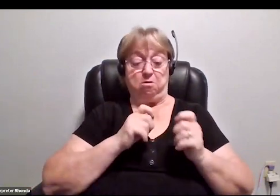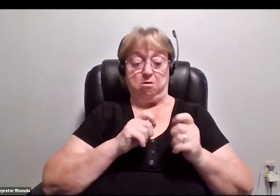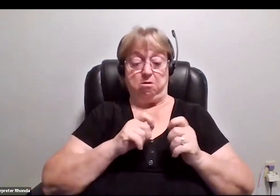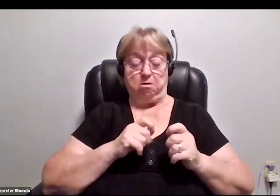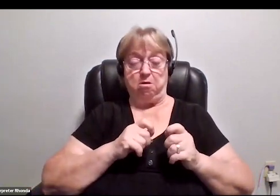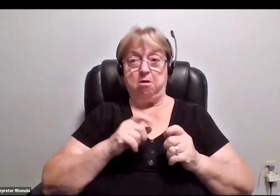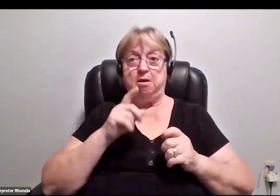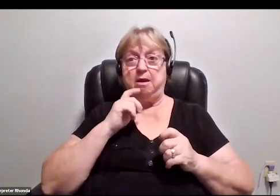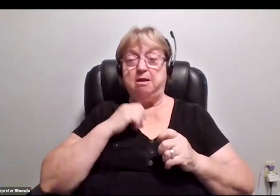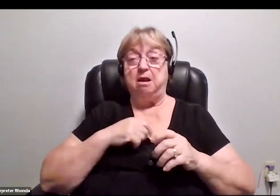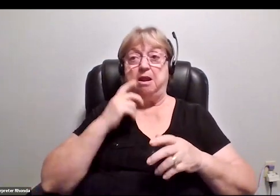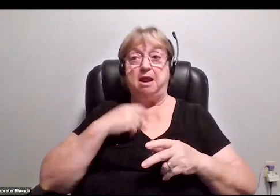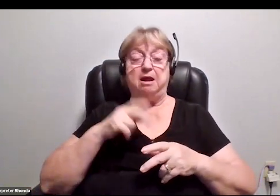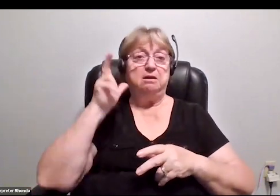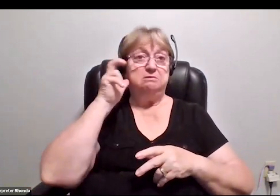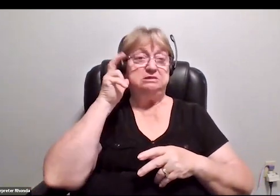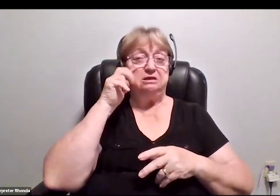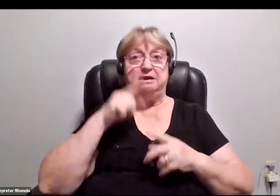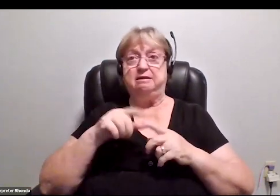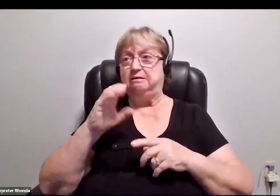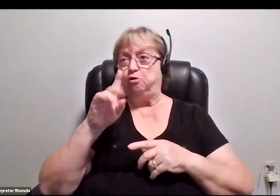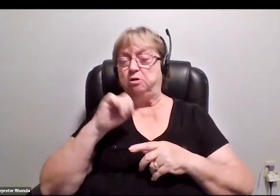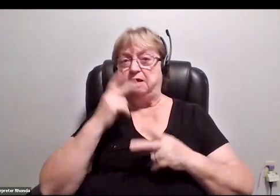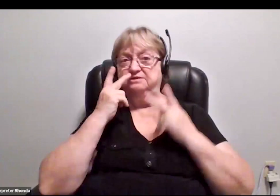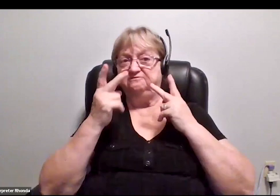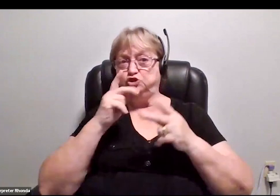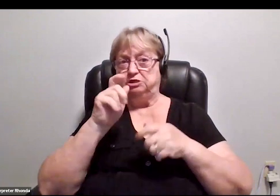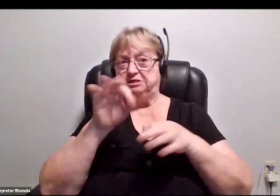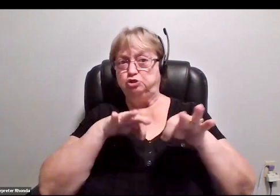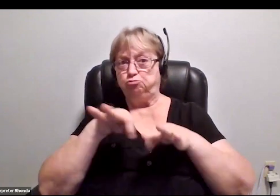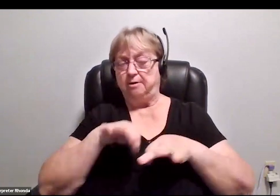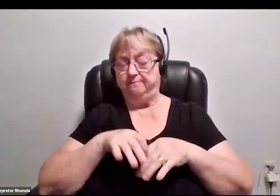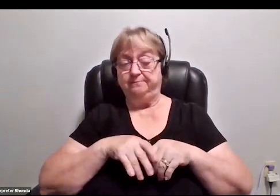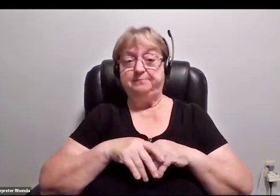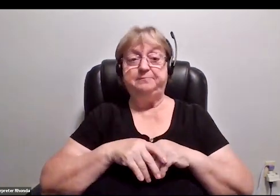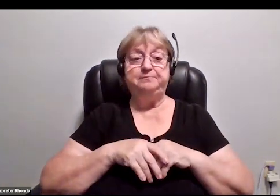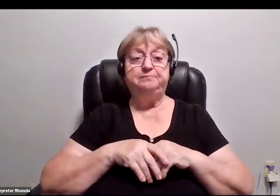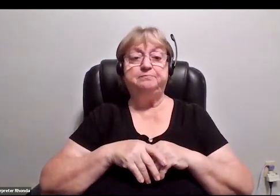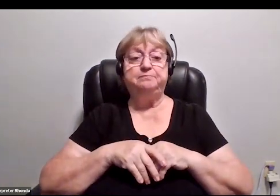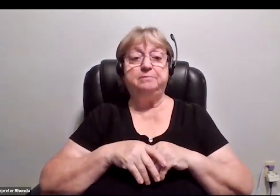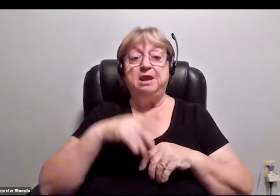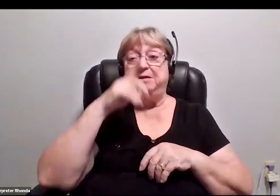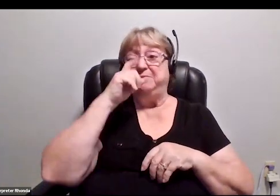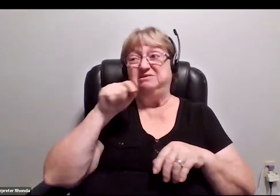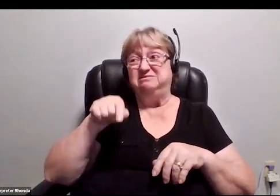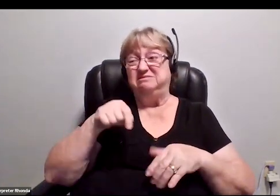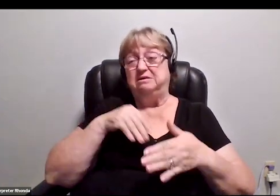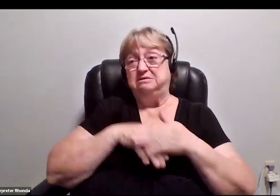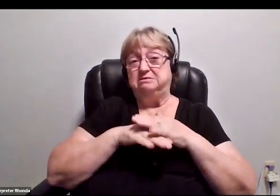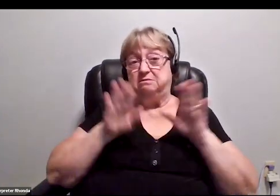Caroline's visual descriptions. Since this is an accessibility-focused playlist,